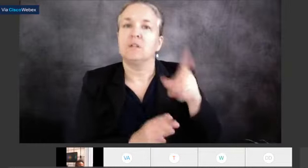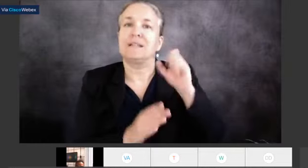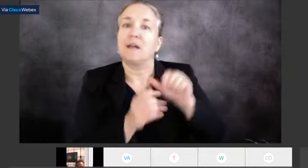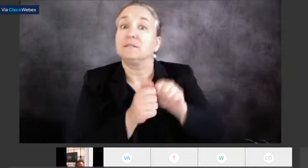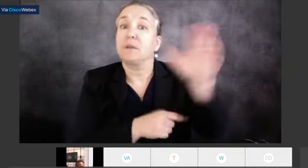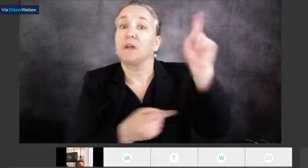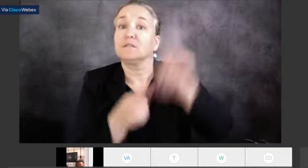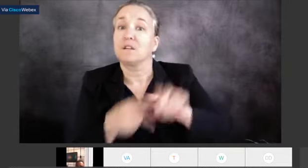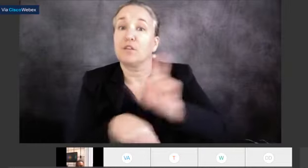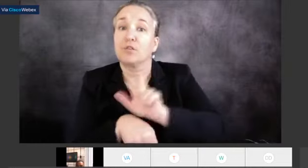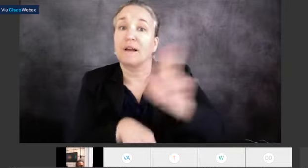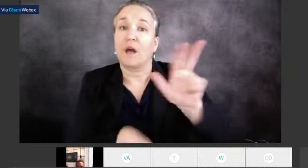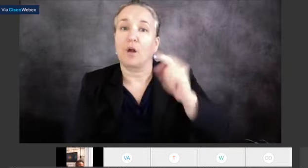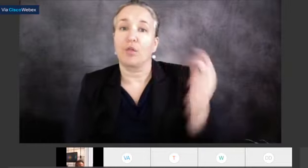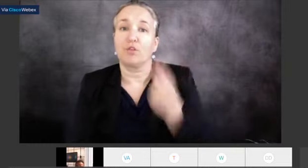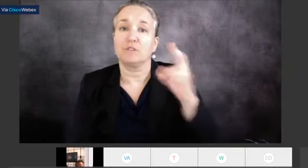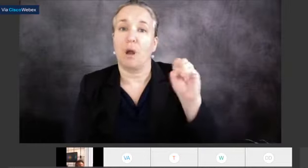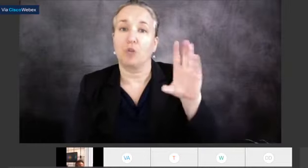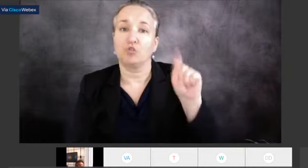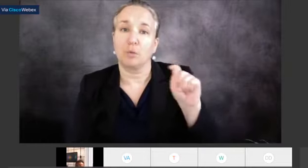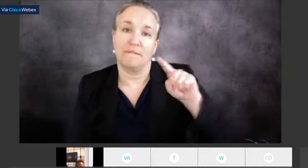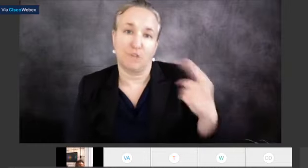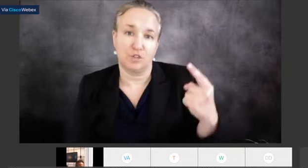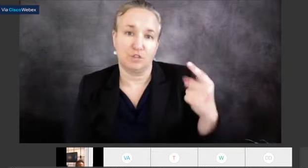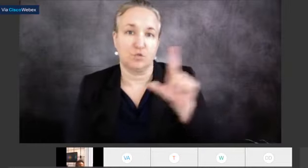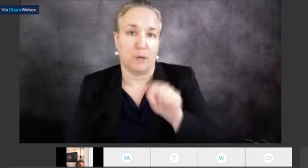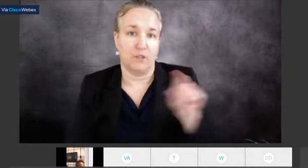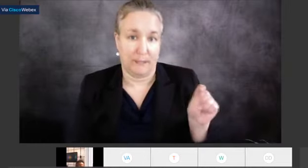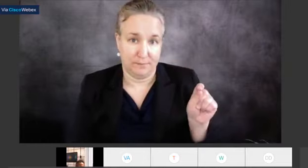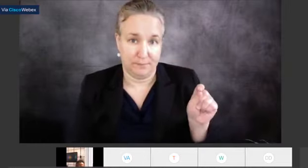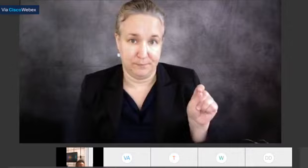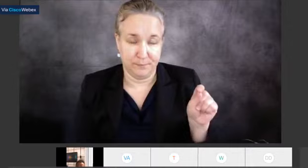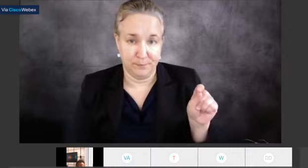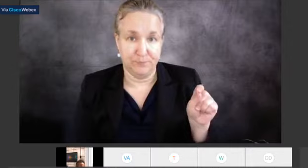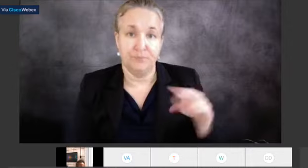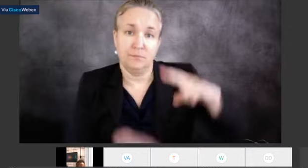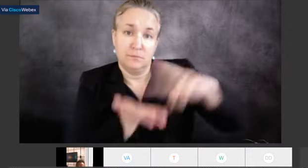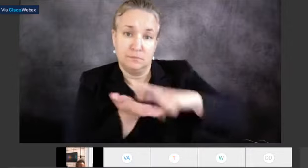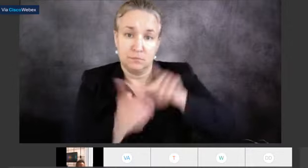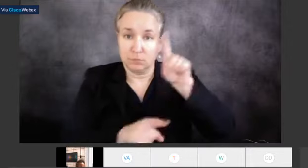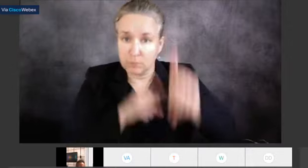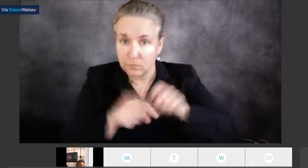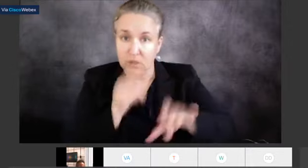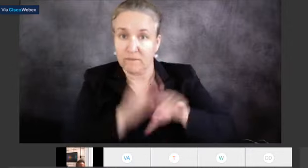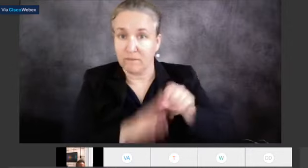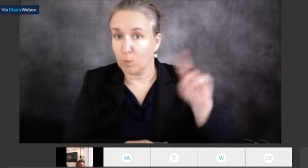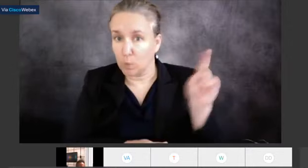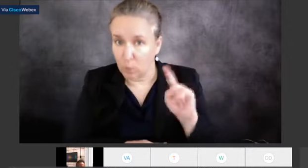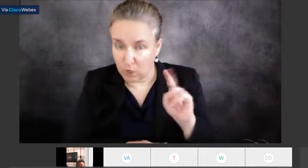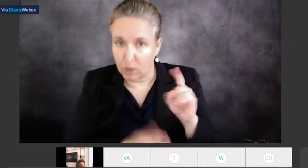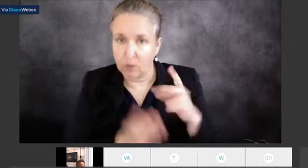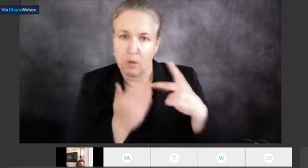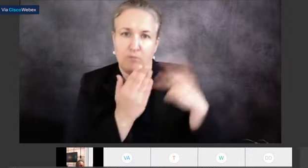on thursday october 1st 2020. the application questions can be found in the appendix of the program guidelines